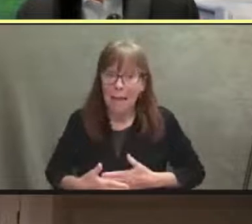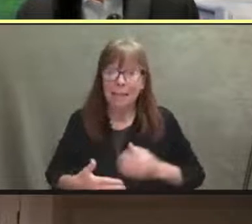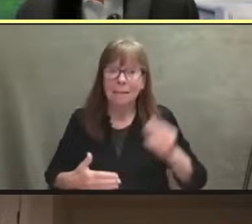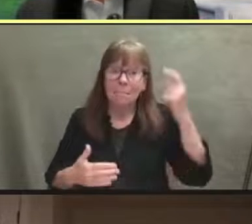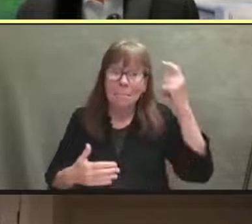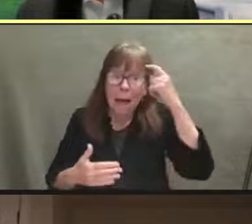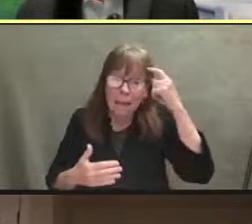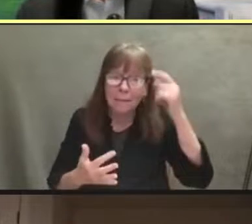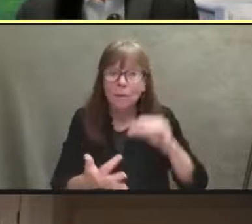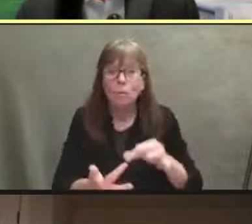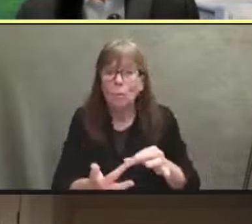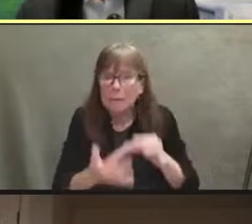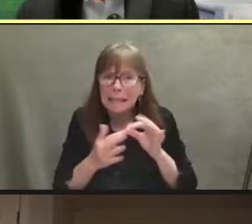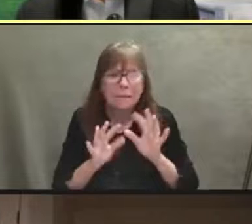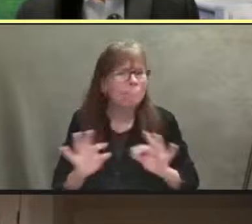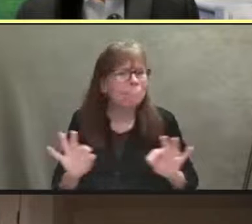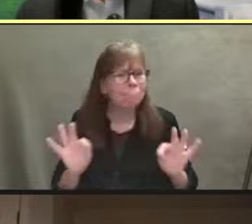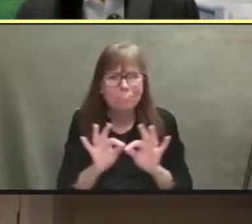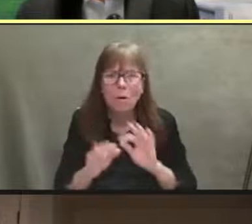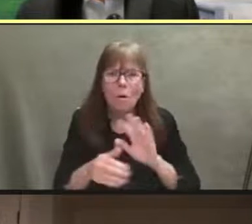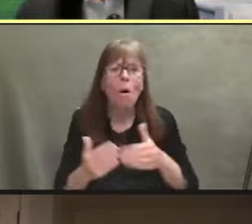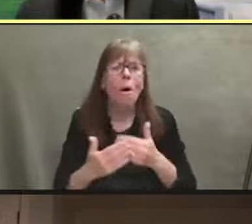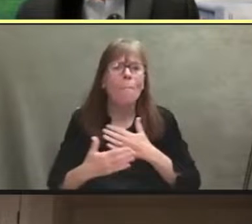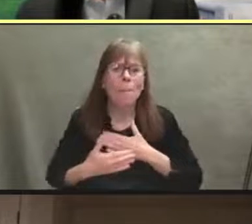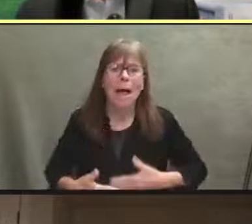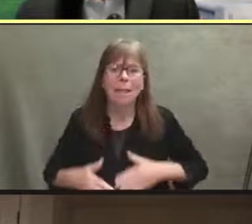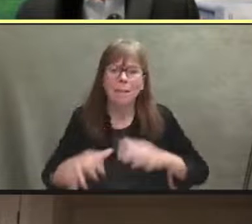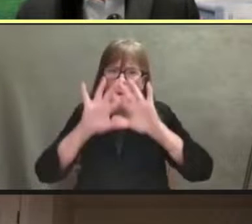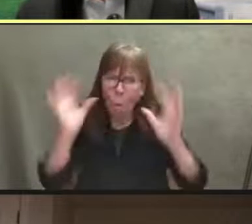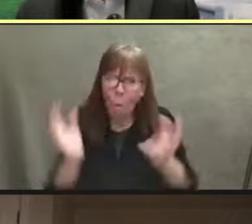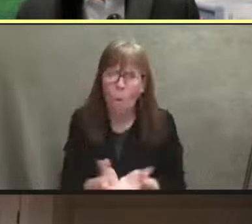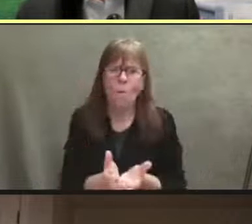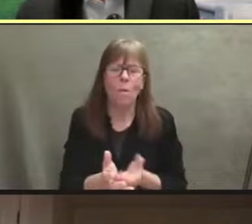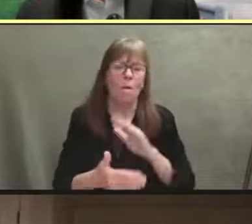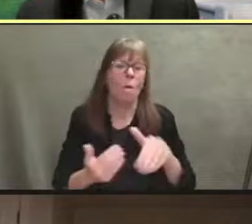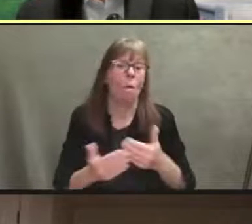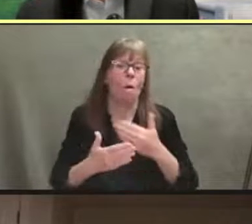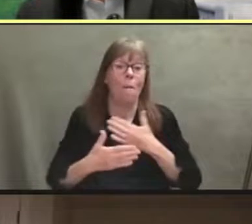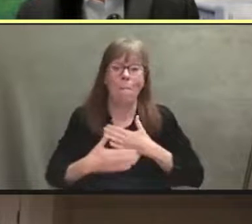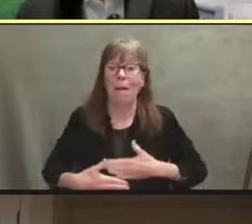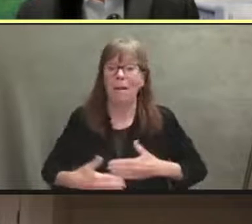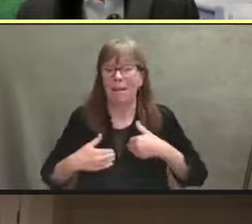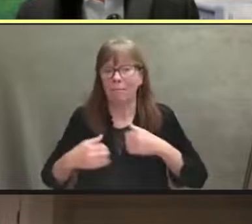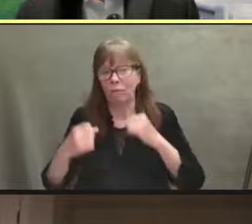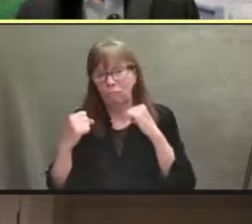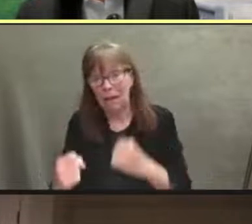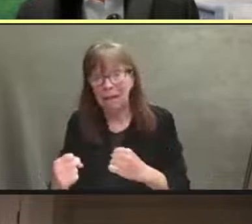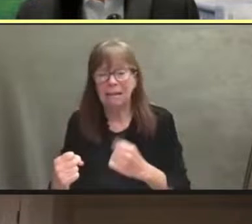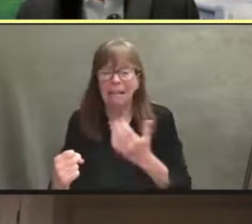essential. All bodies are whole. All bodies have strengths and needs that must be met.